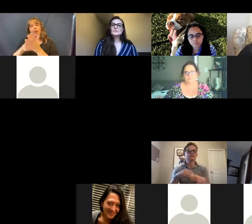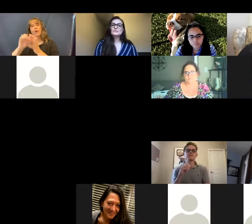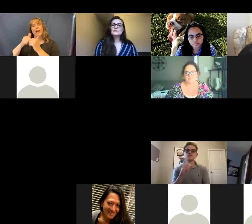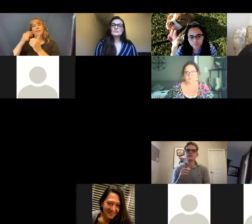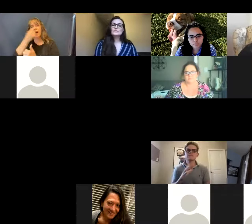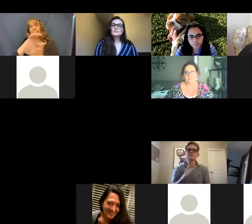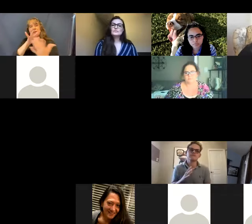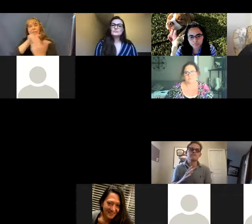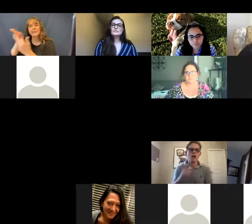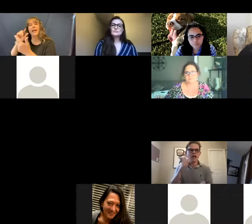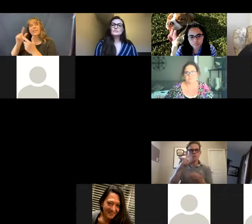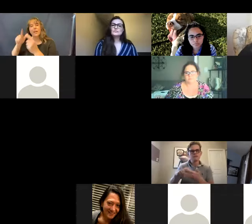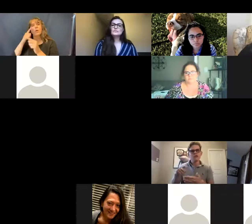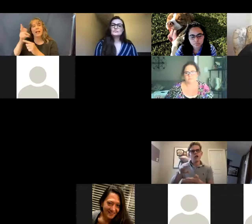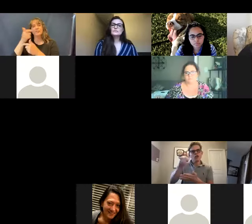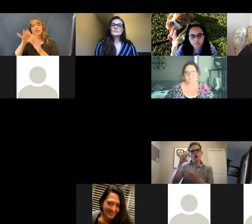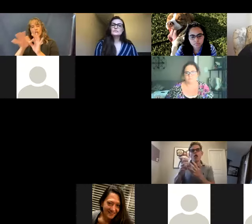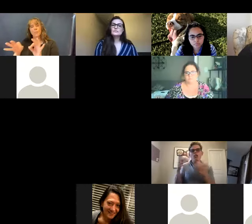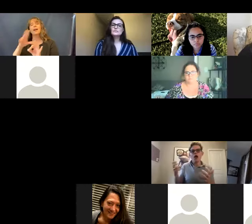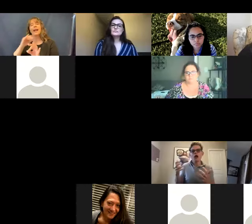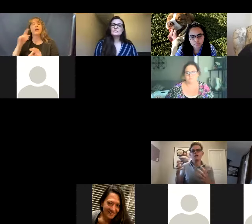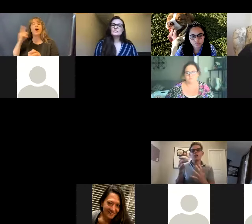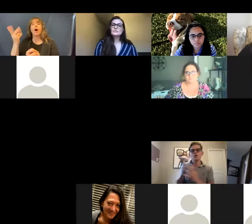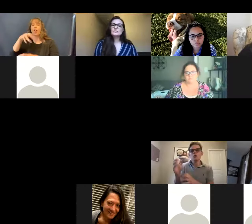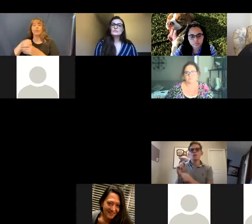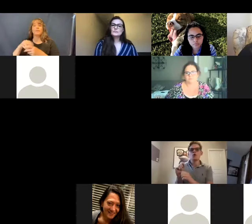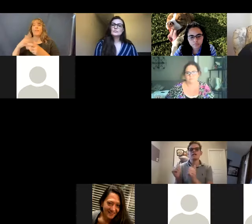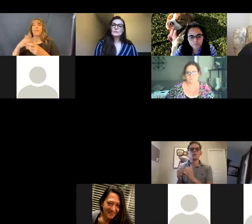going to have an interpreter and that I'm all inclusive. I want to be involved. And